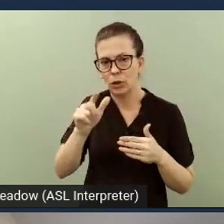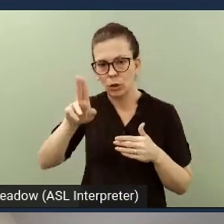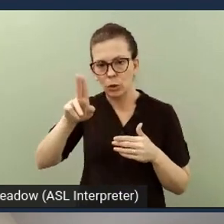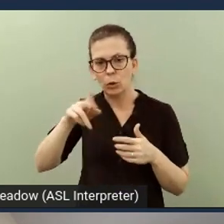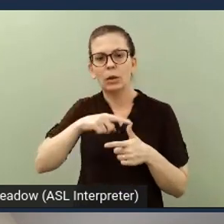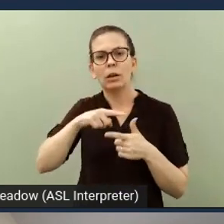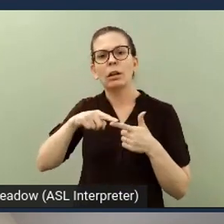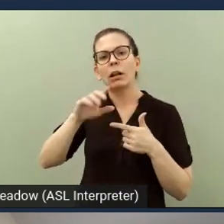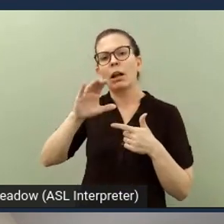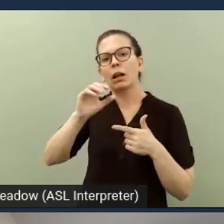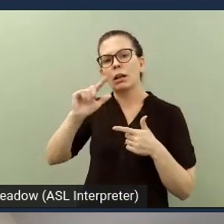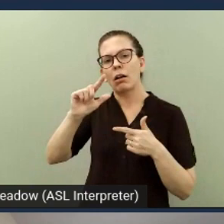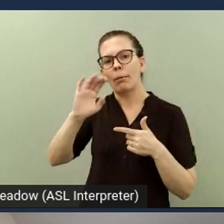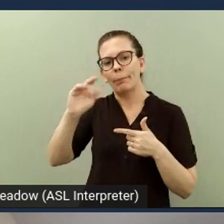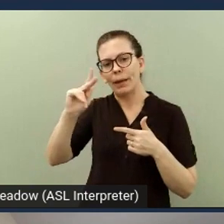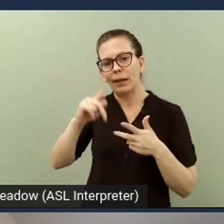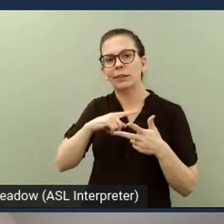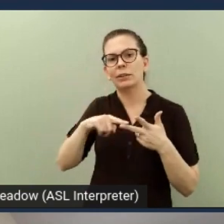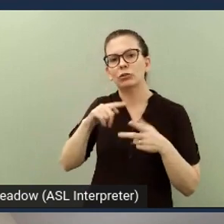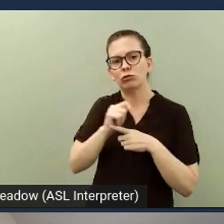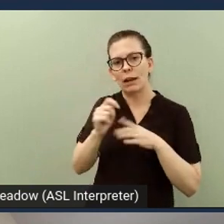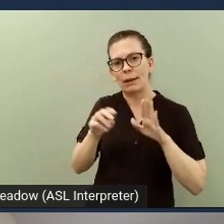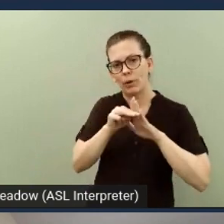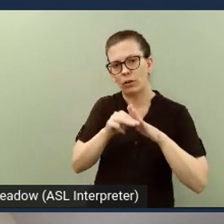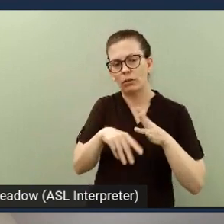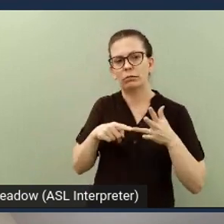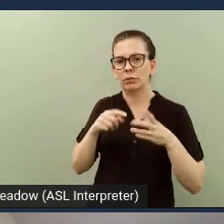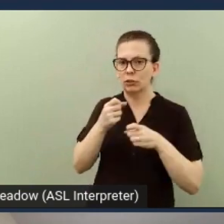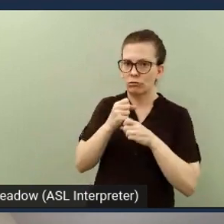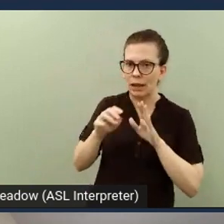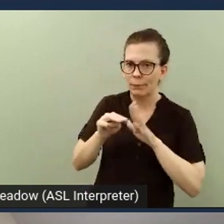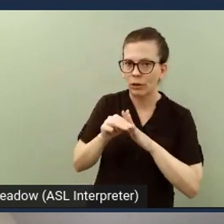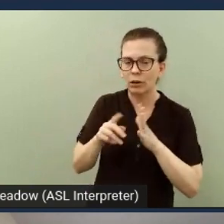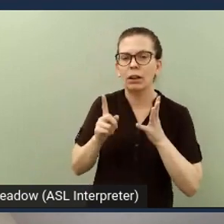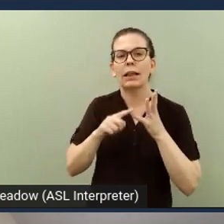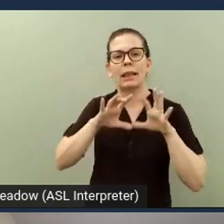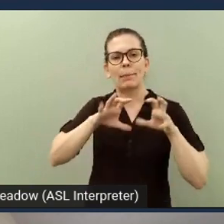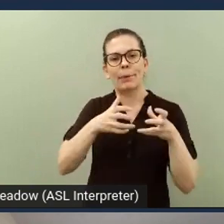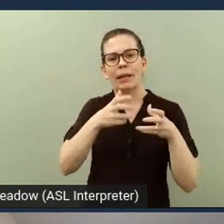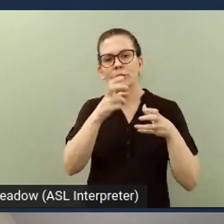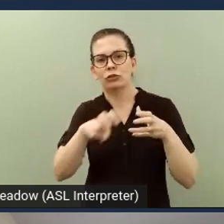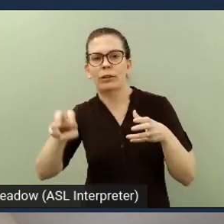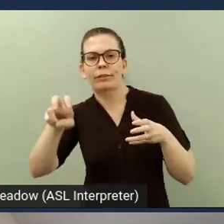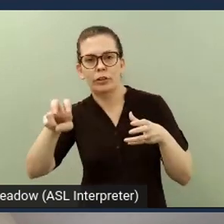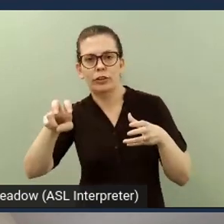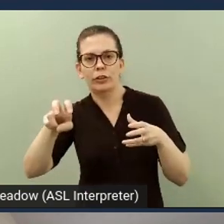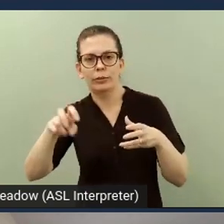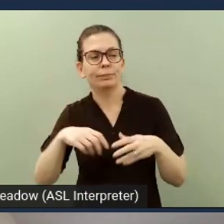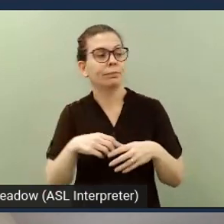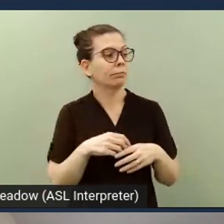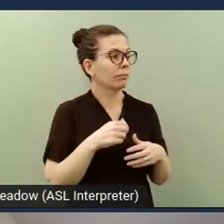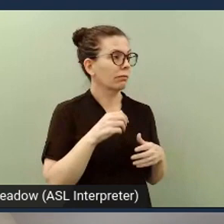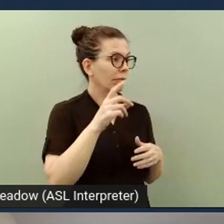and then I'm training a model, creating a model, and I'm doing batch transformation. Excellent, wonderful.